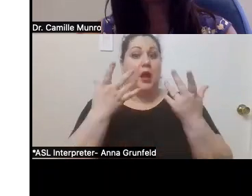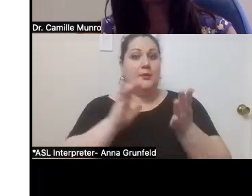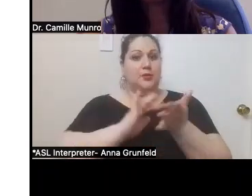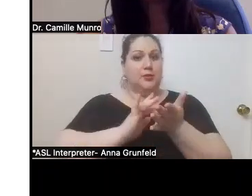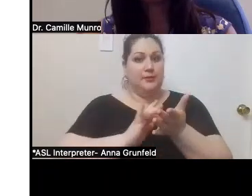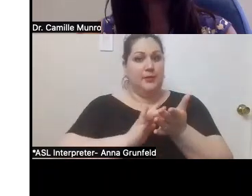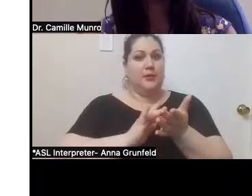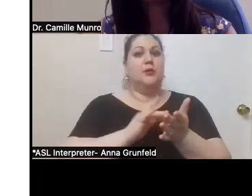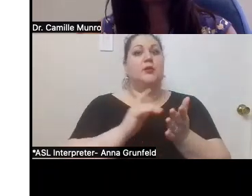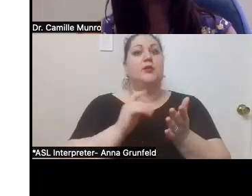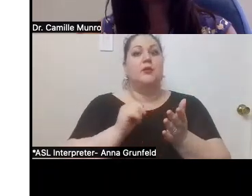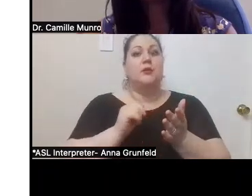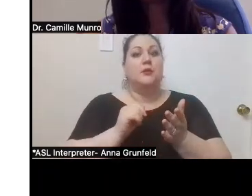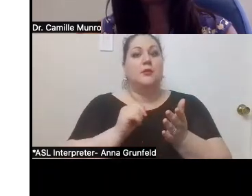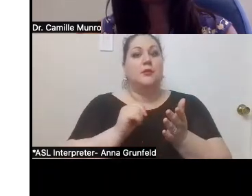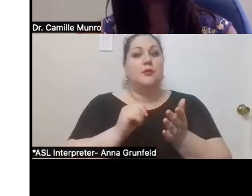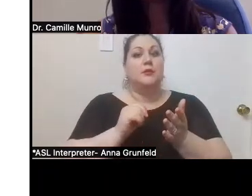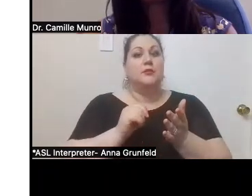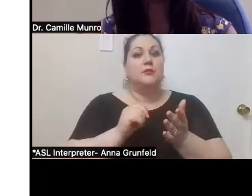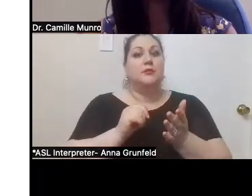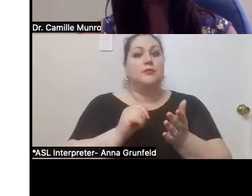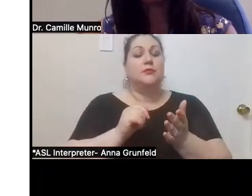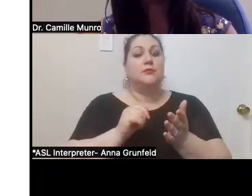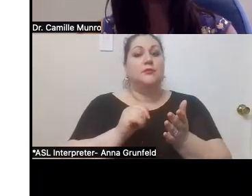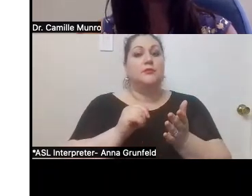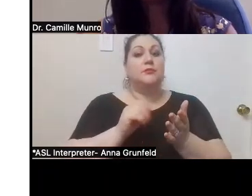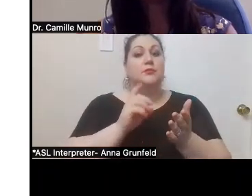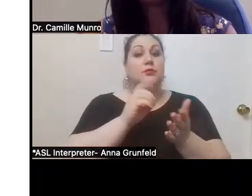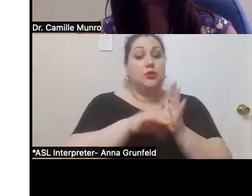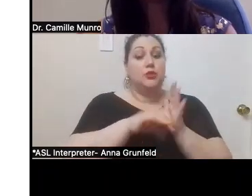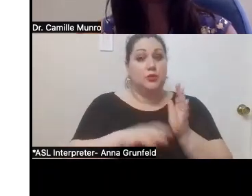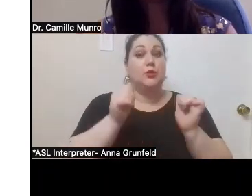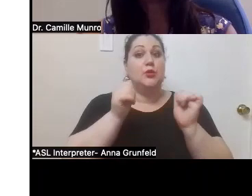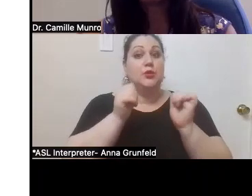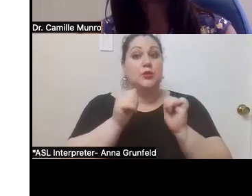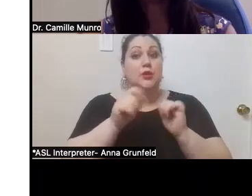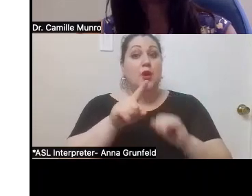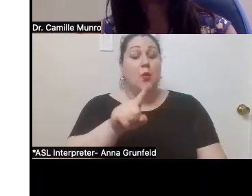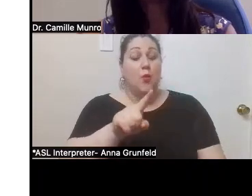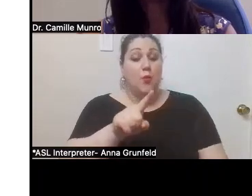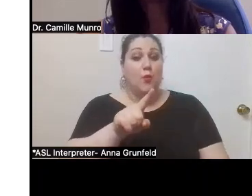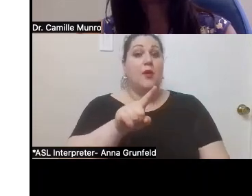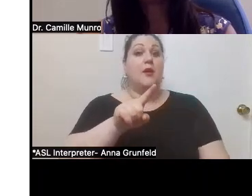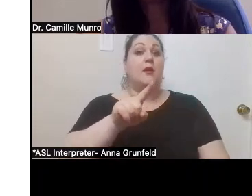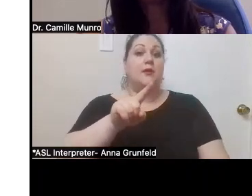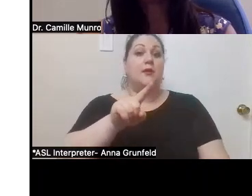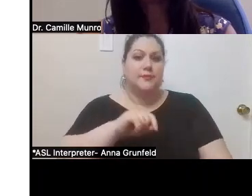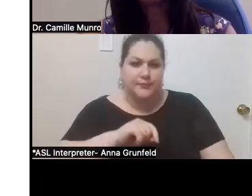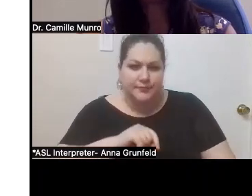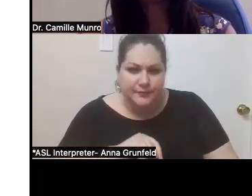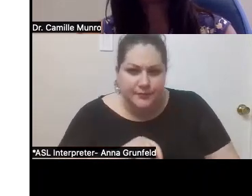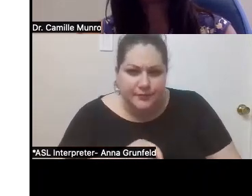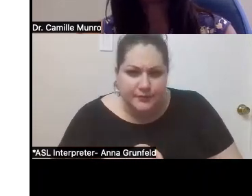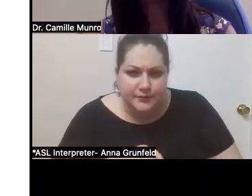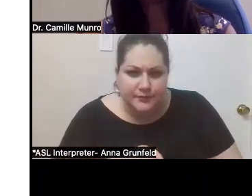they found that 3.1%, 178 of 6,000 of physicians identified as having a disability.